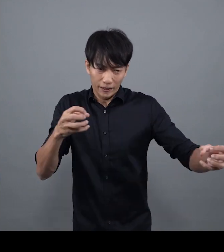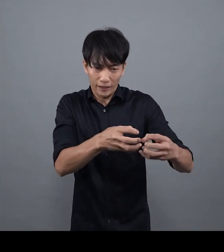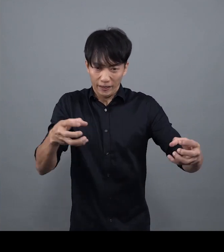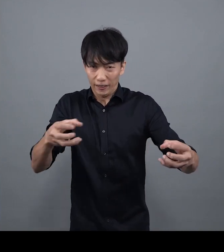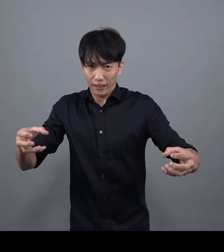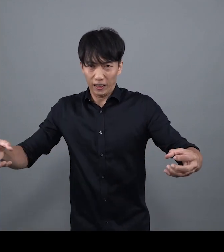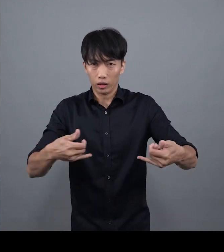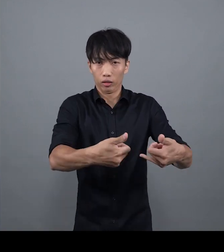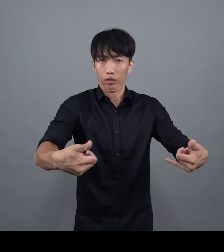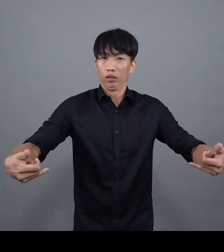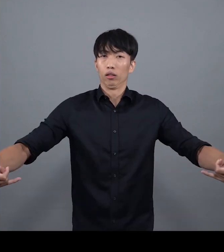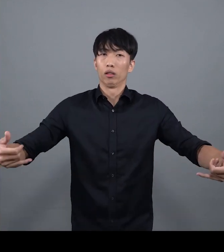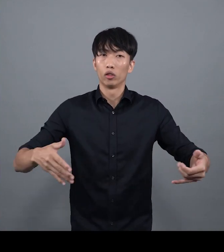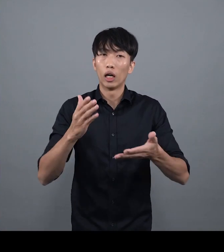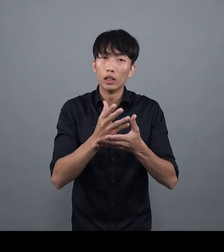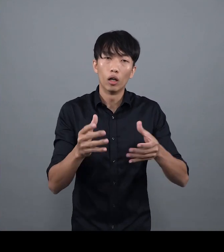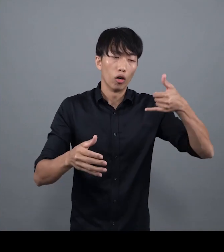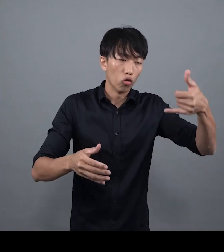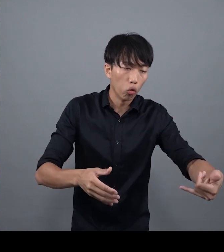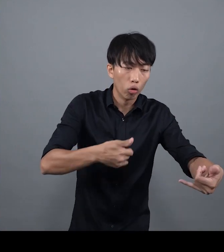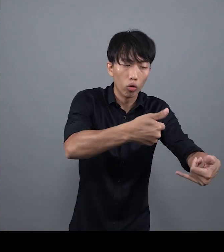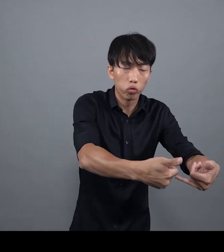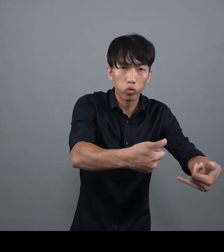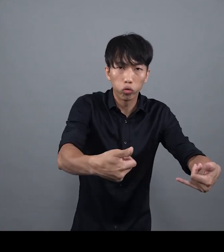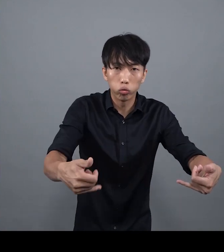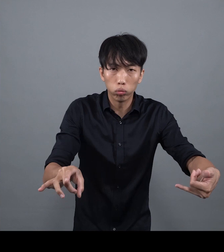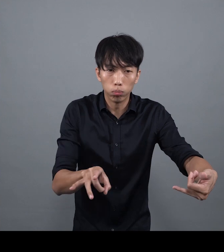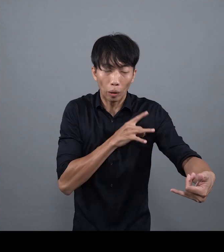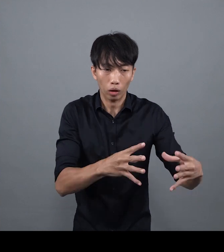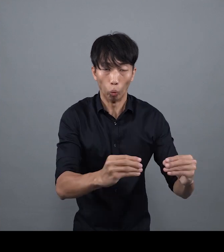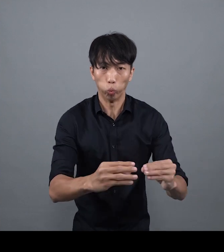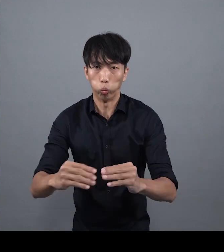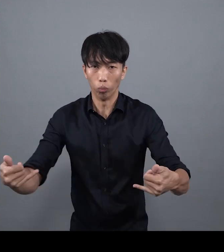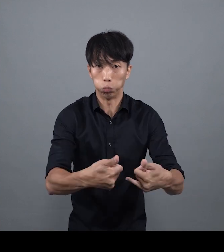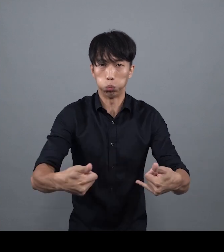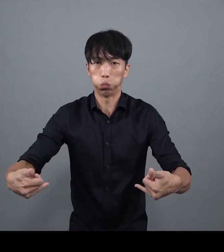But afterwards, if you place them near each other they will automatically come back together again